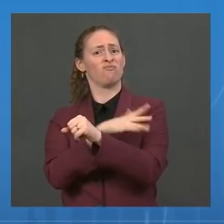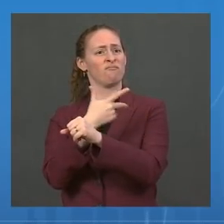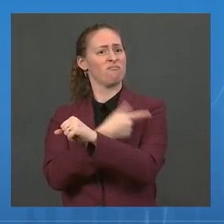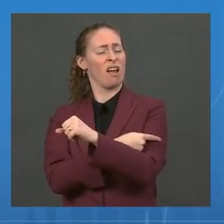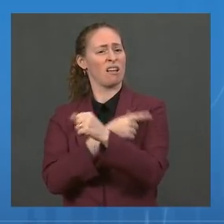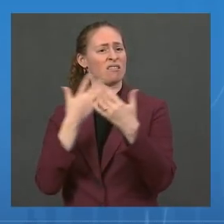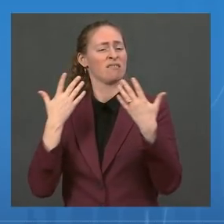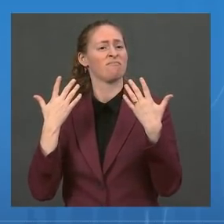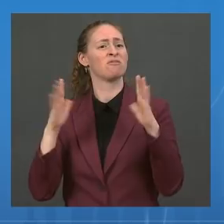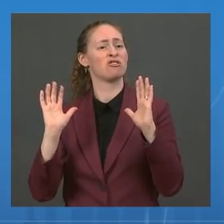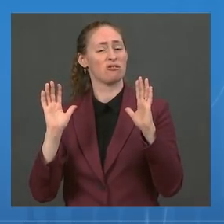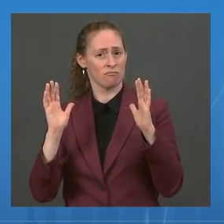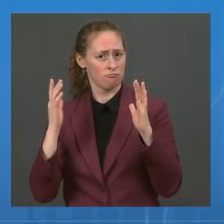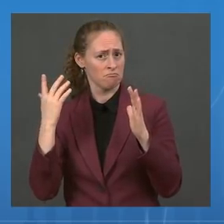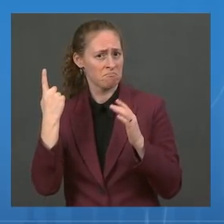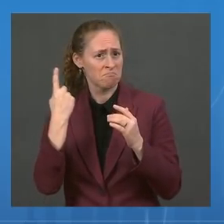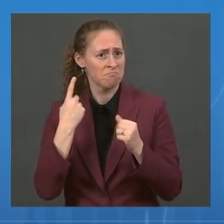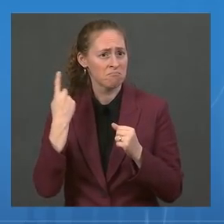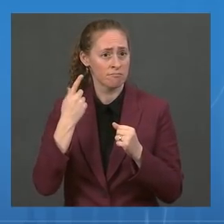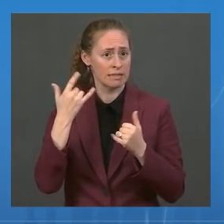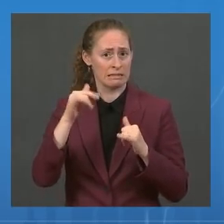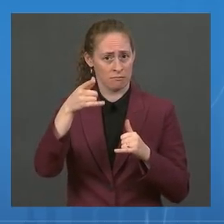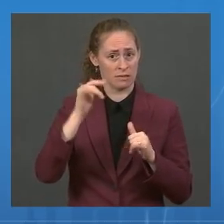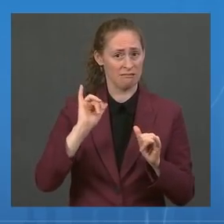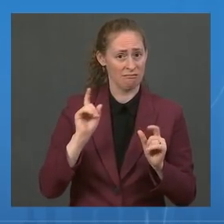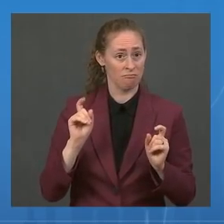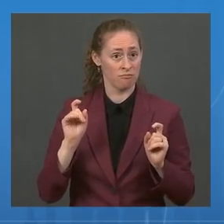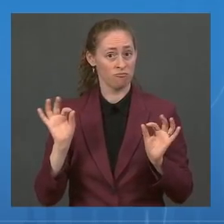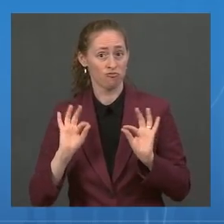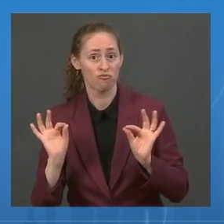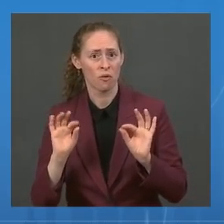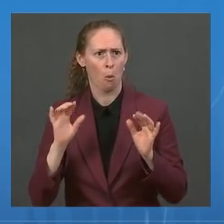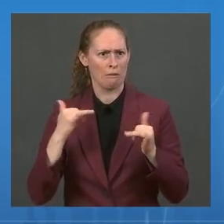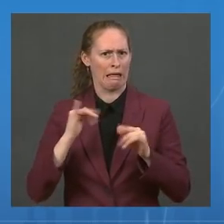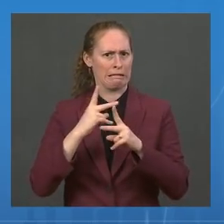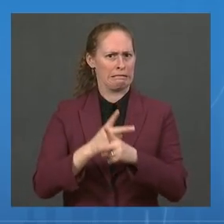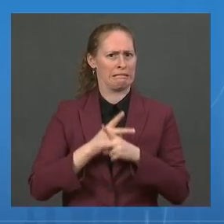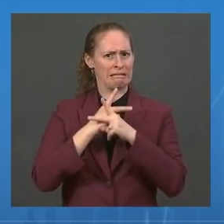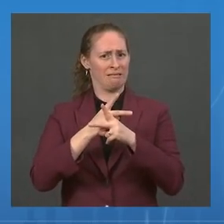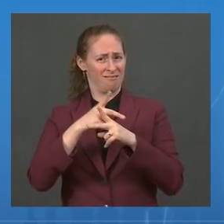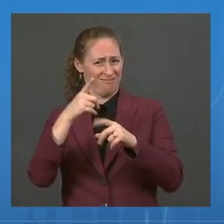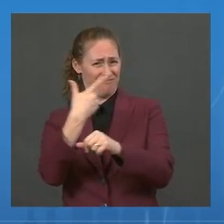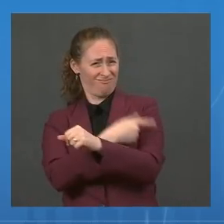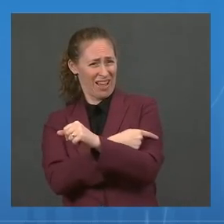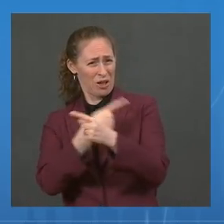you know, harbor doubts about the efficacy of the vaccines, change their lives? Should they cancel --